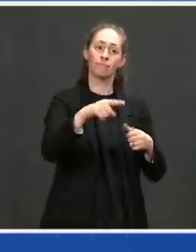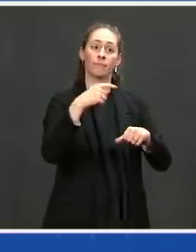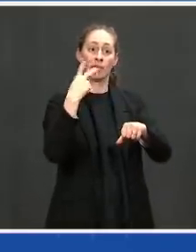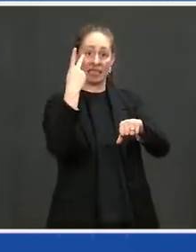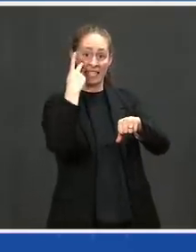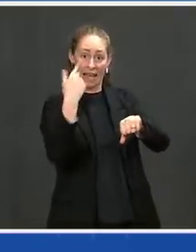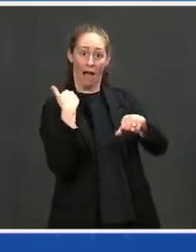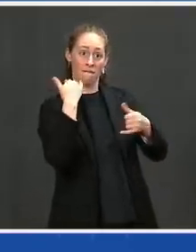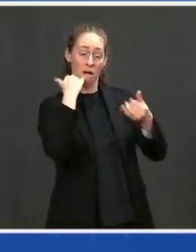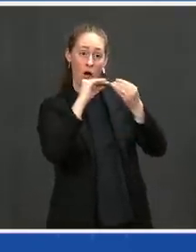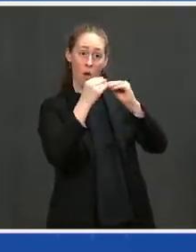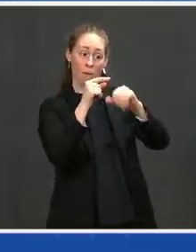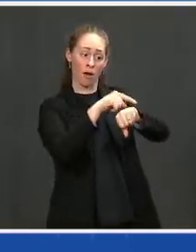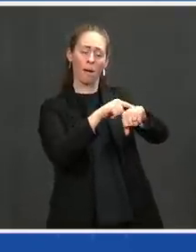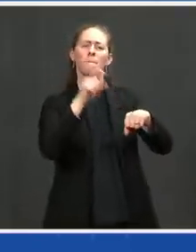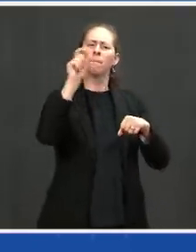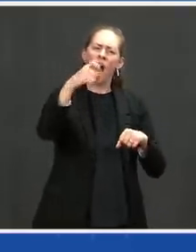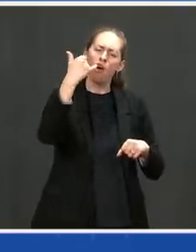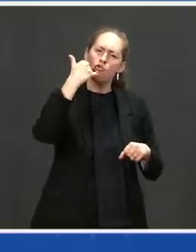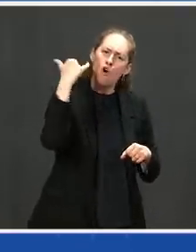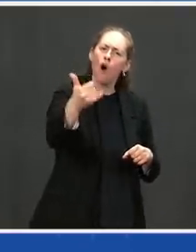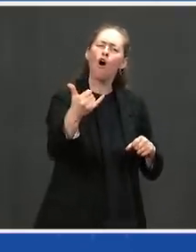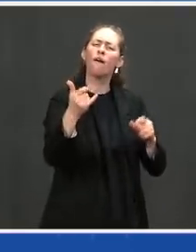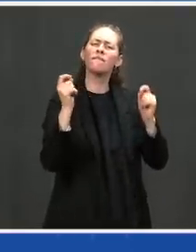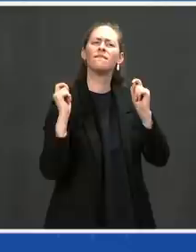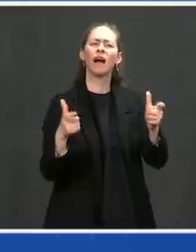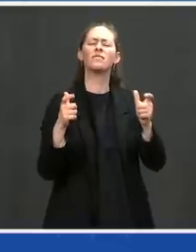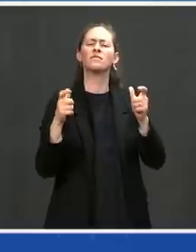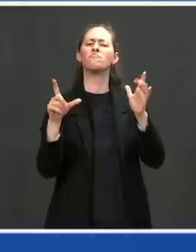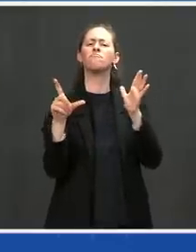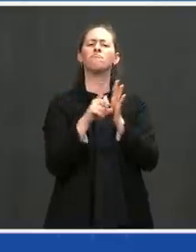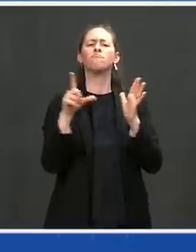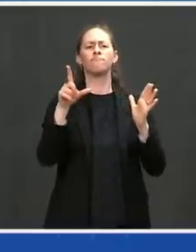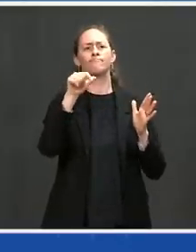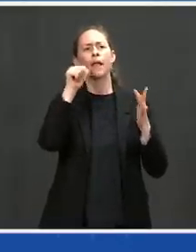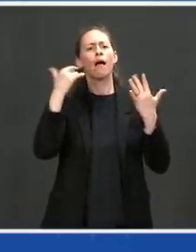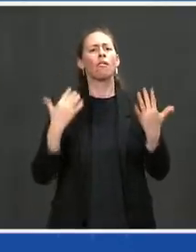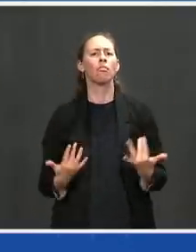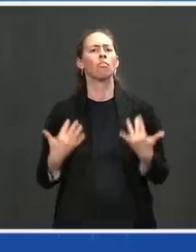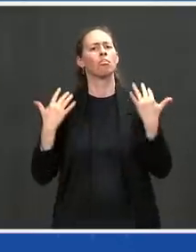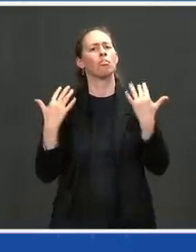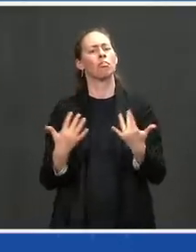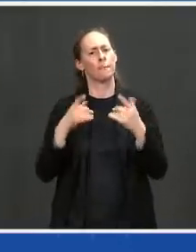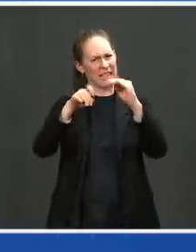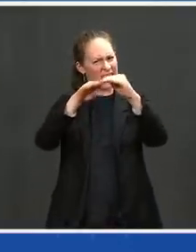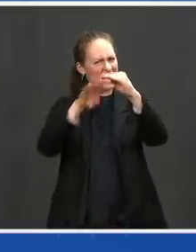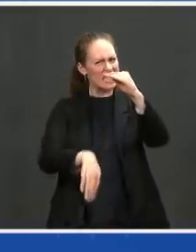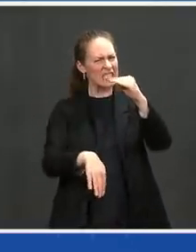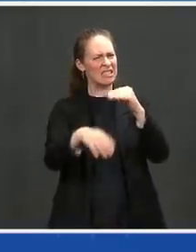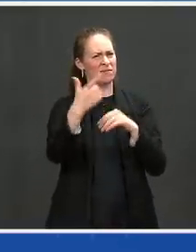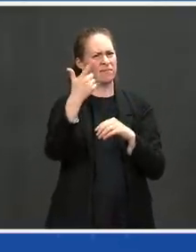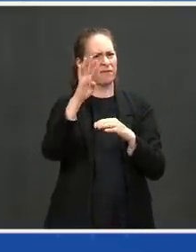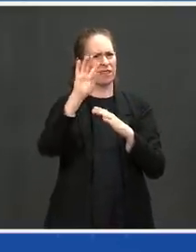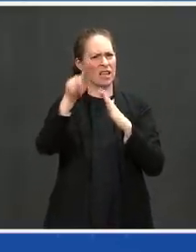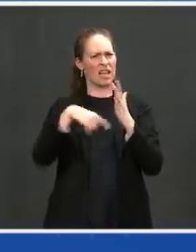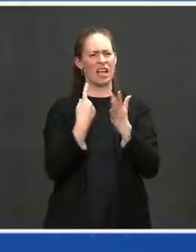And then a verification system is being put in place as of today to determine quickly whether or not